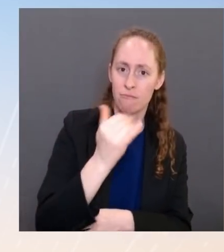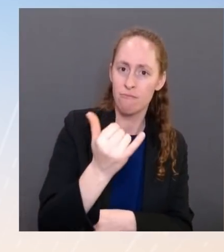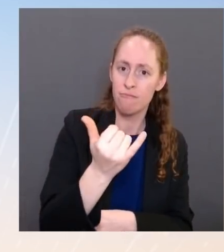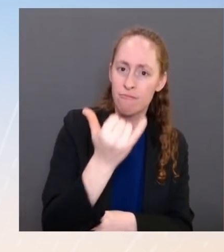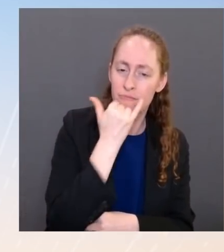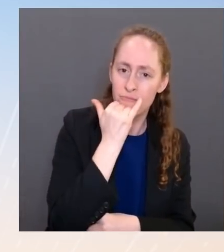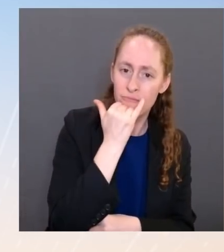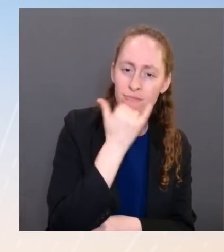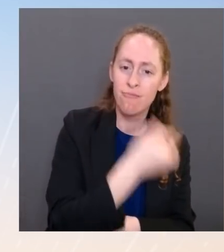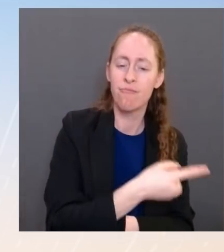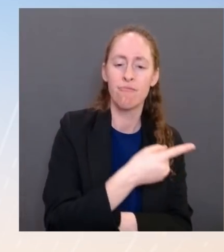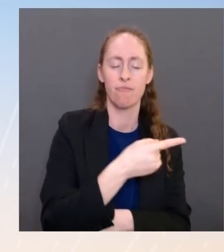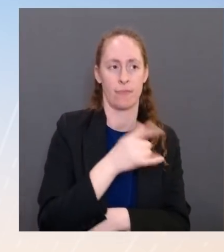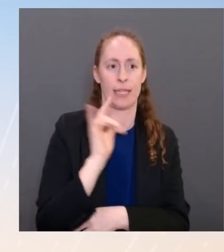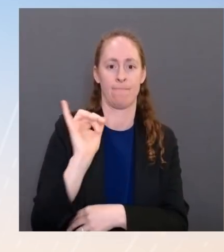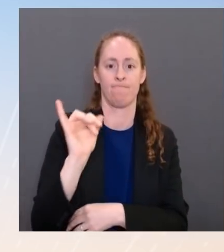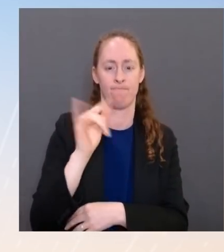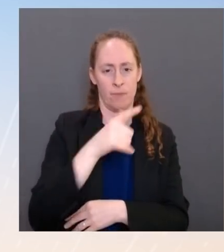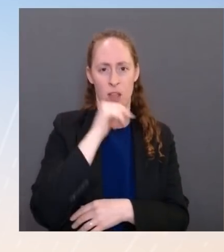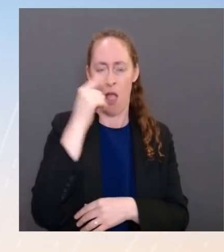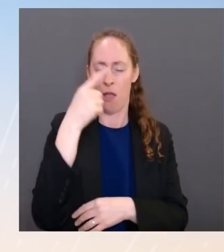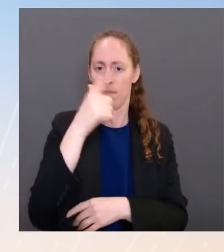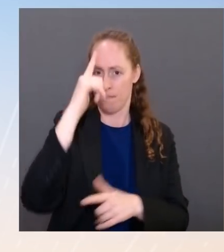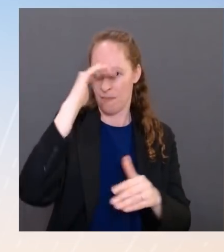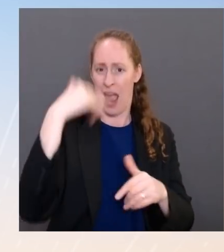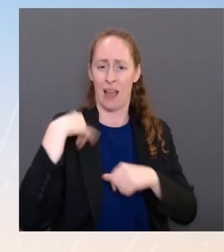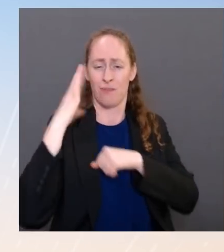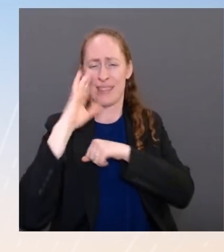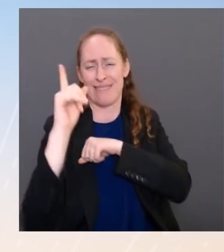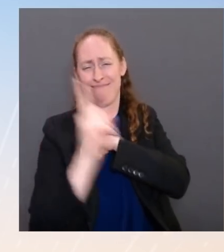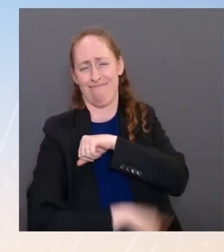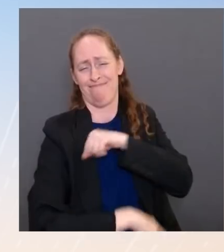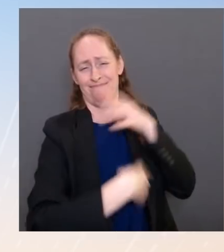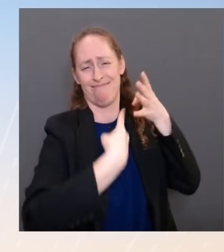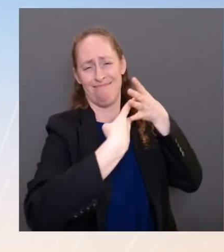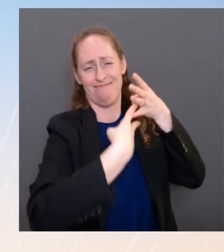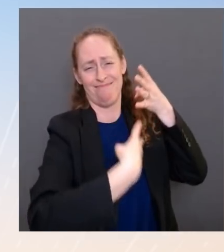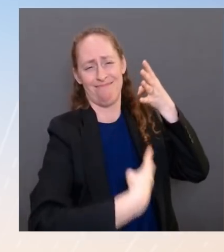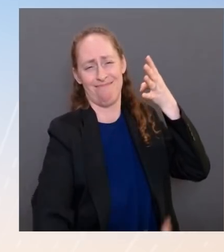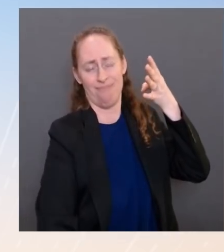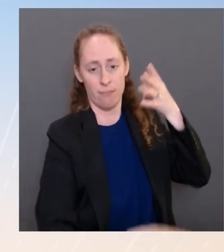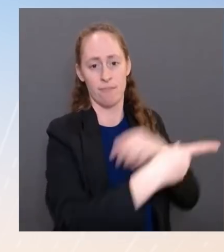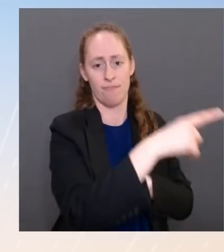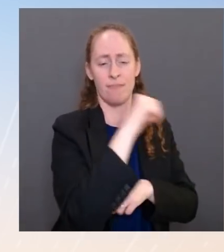that he is today. So, the point he was making is that, you know, we have to be cleareyed about the fact